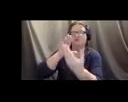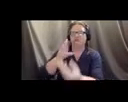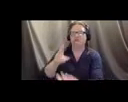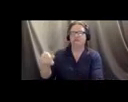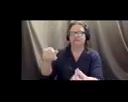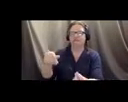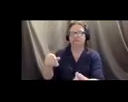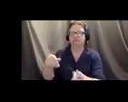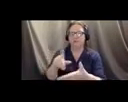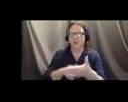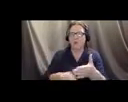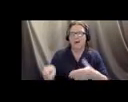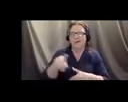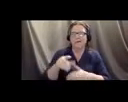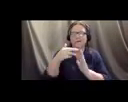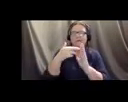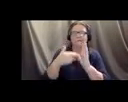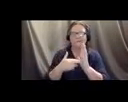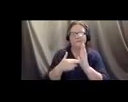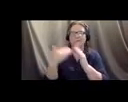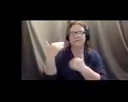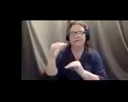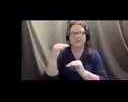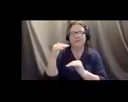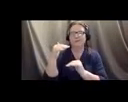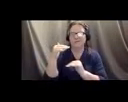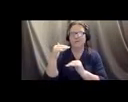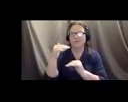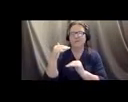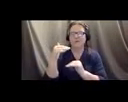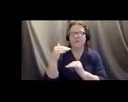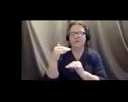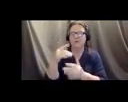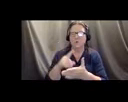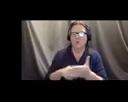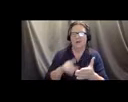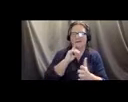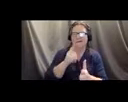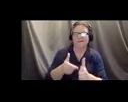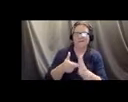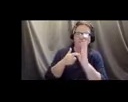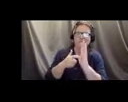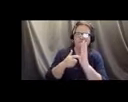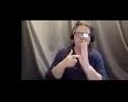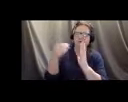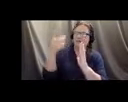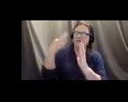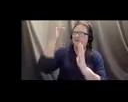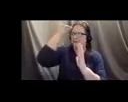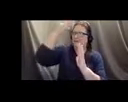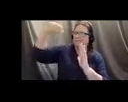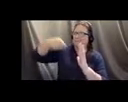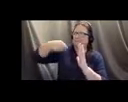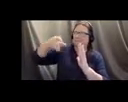What are those regulatory limitations? What are the mandates that we have to address?